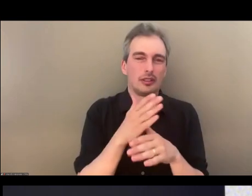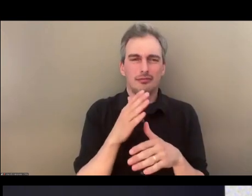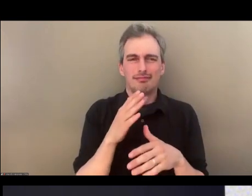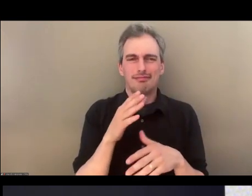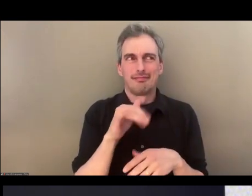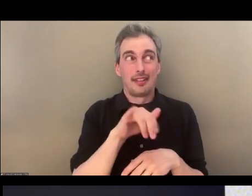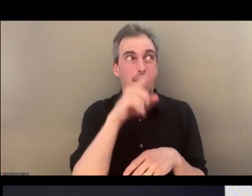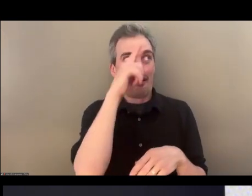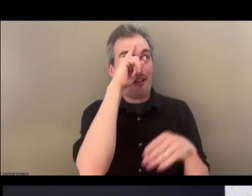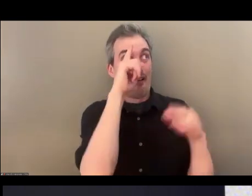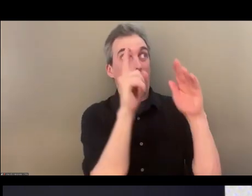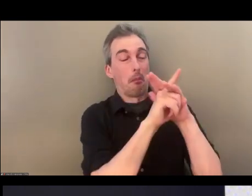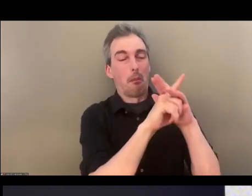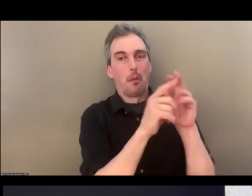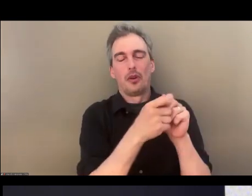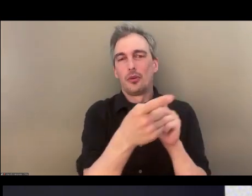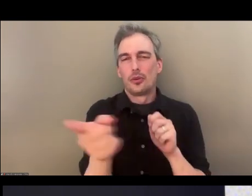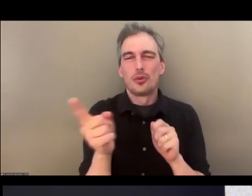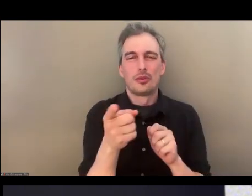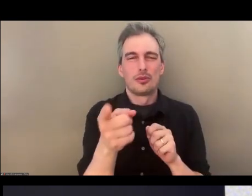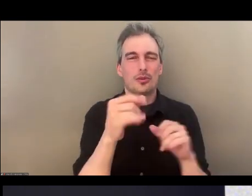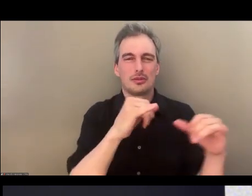So this is how I start a training for this group.